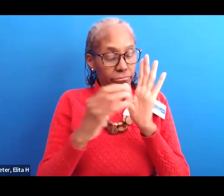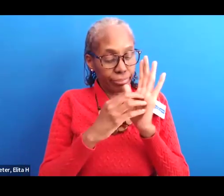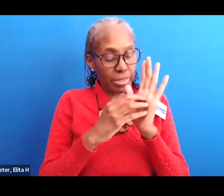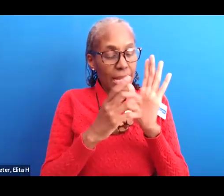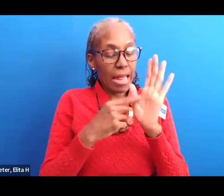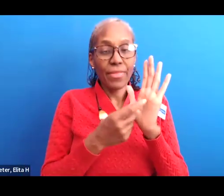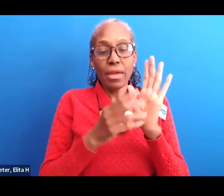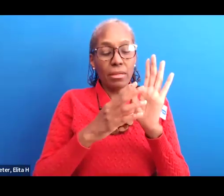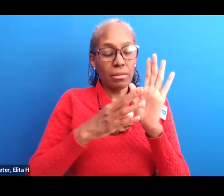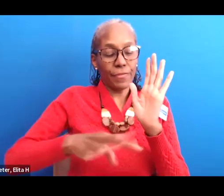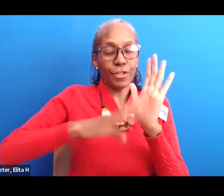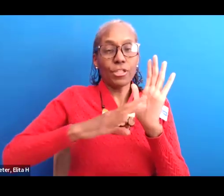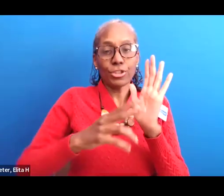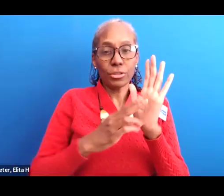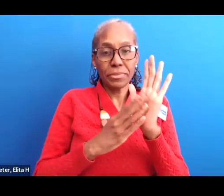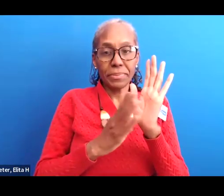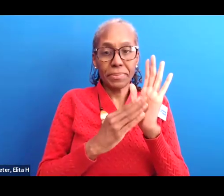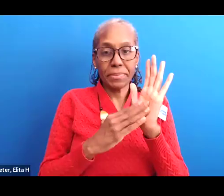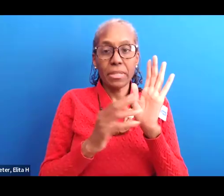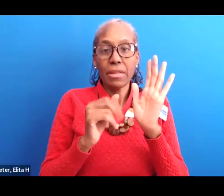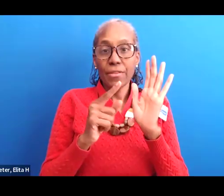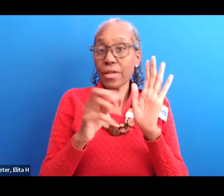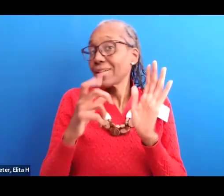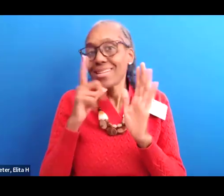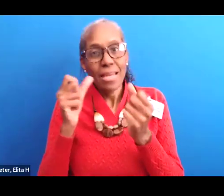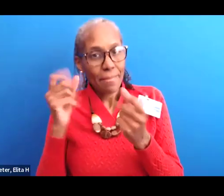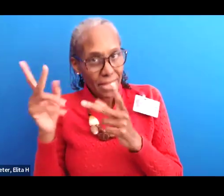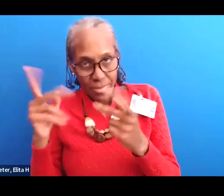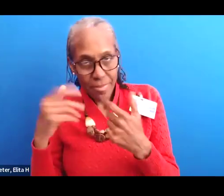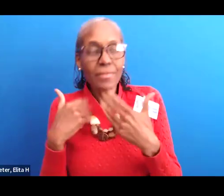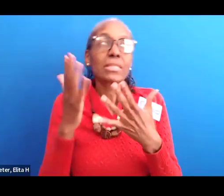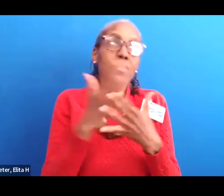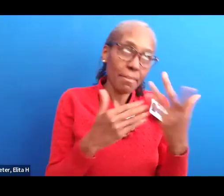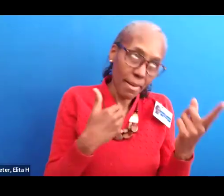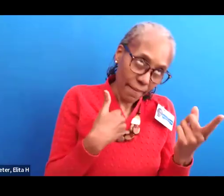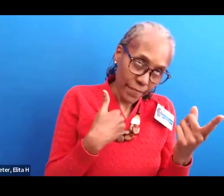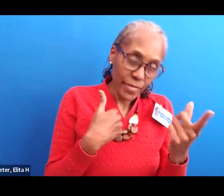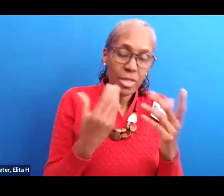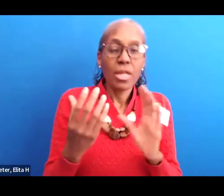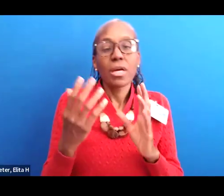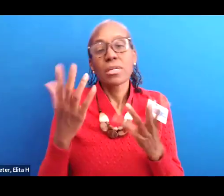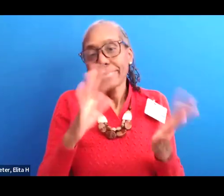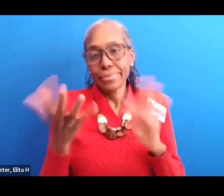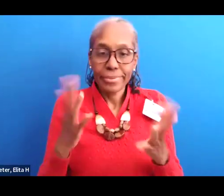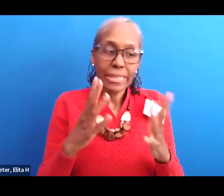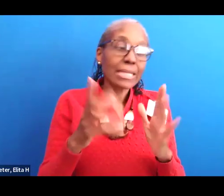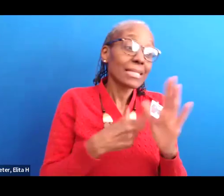Not a lot of people have it, but some people have it. Again, it's one of those that go in and out of vogue because it's